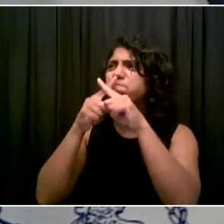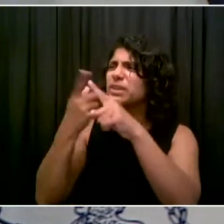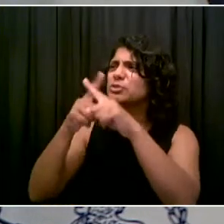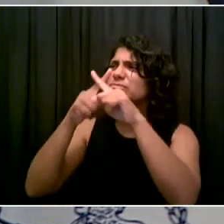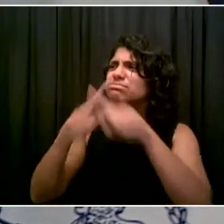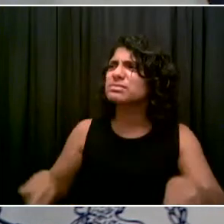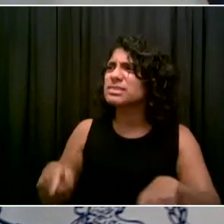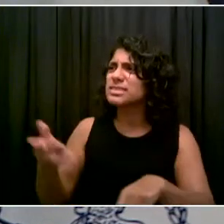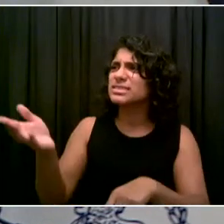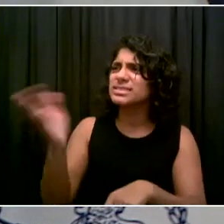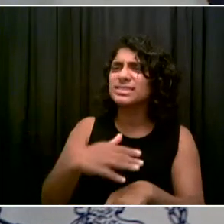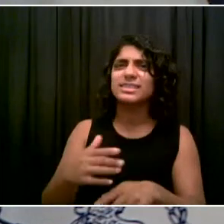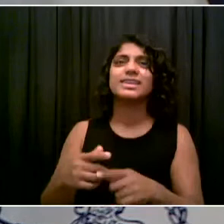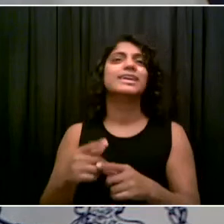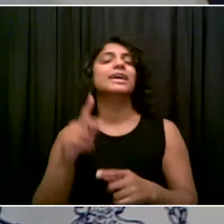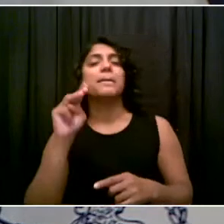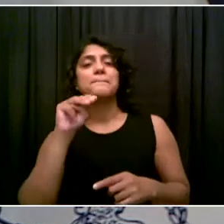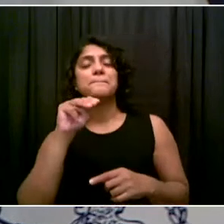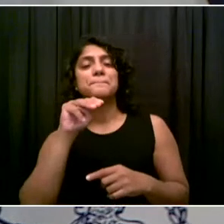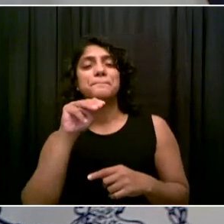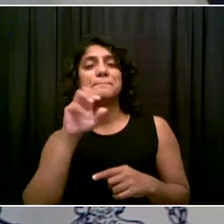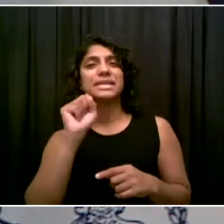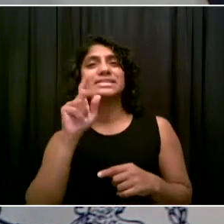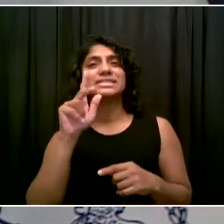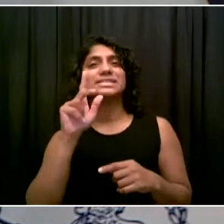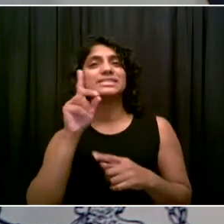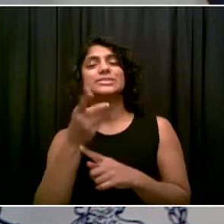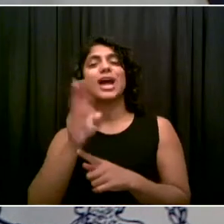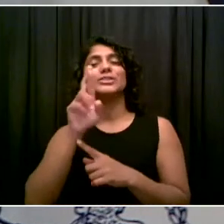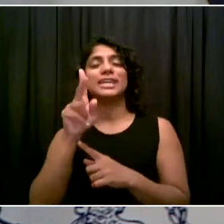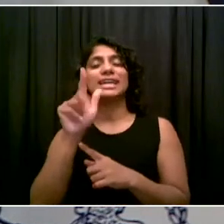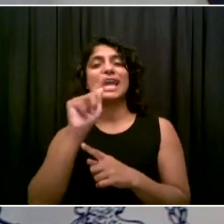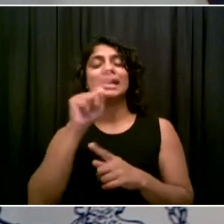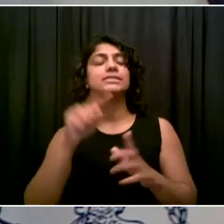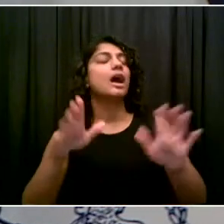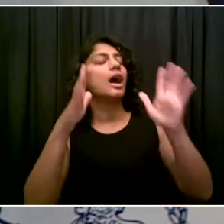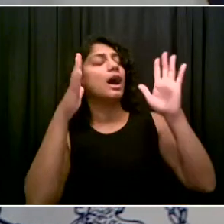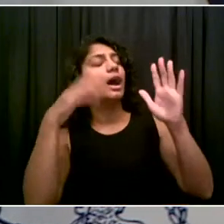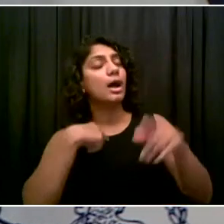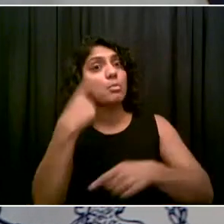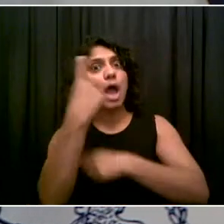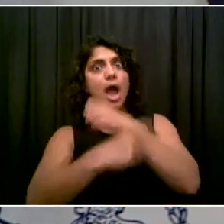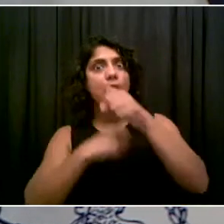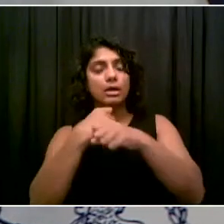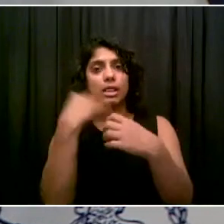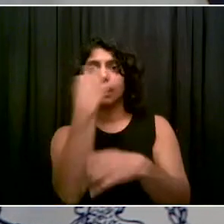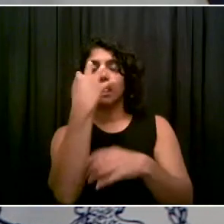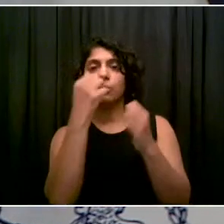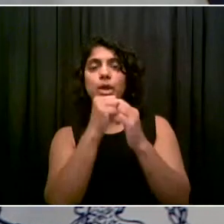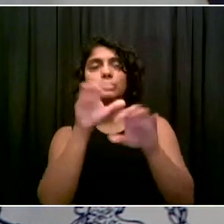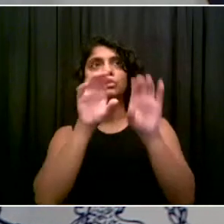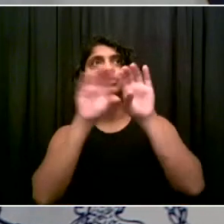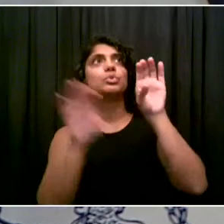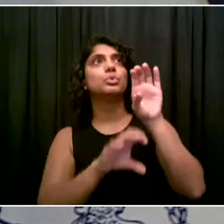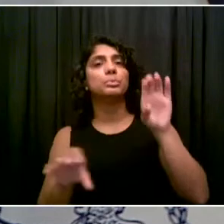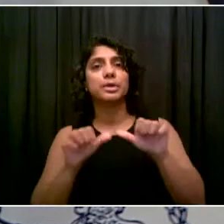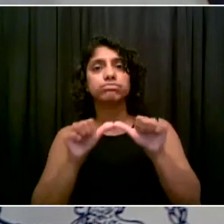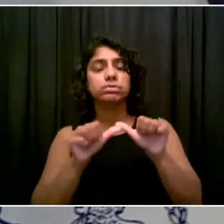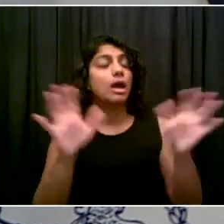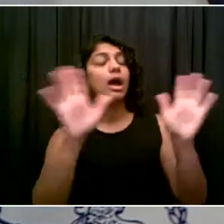YOU'RE STILL ON MUTE. THIS IS THE ZOOM DISEASE, DO WE